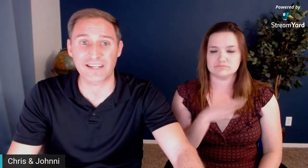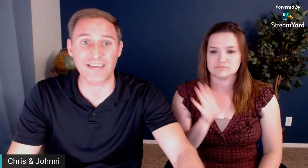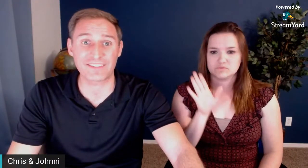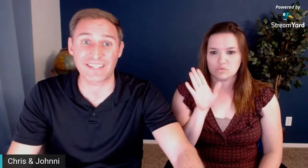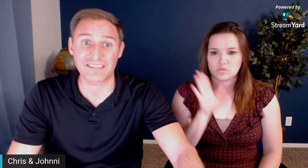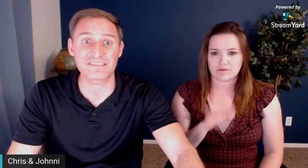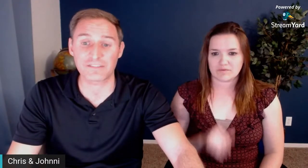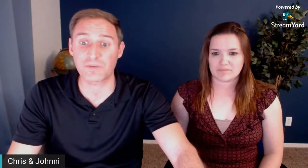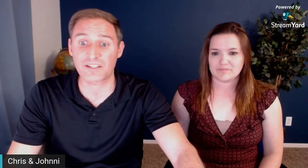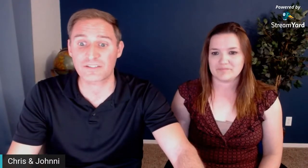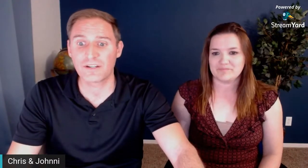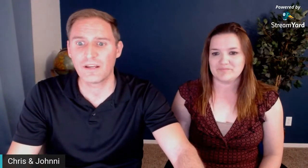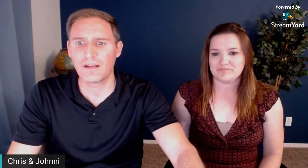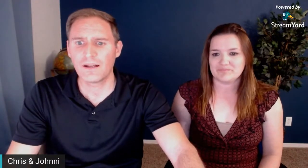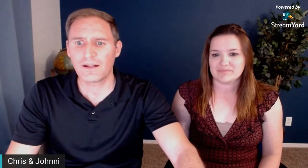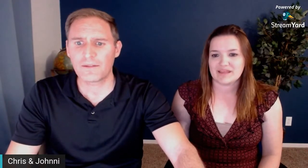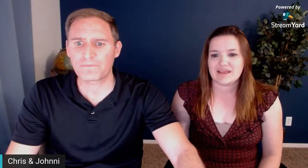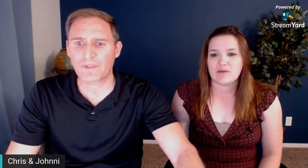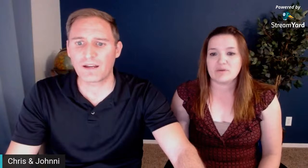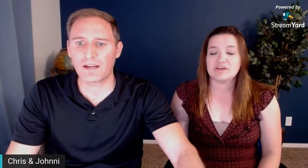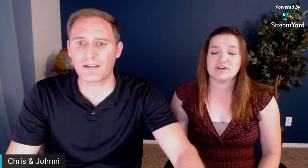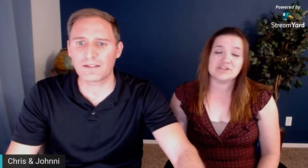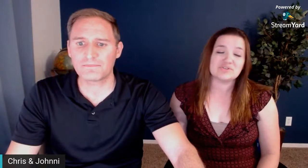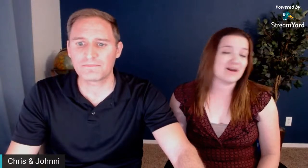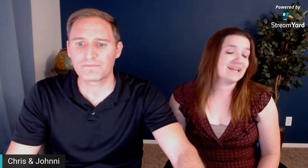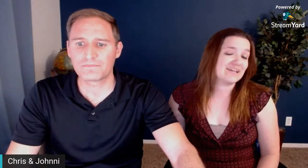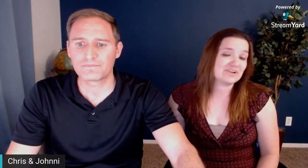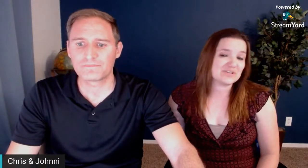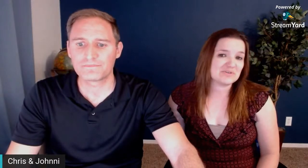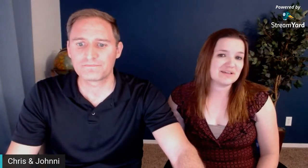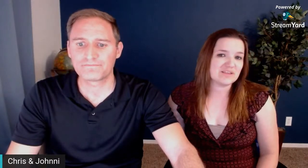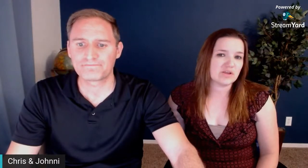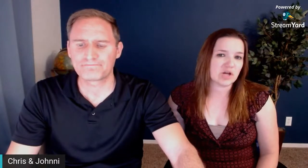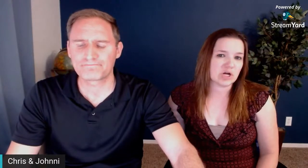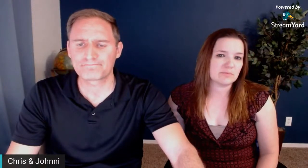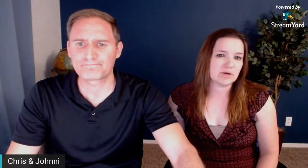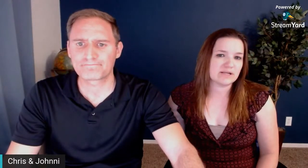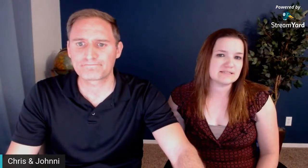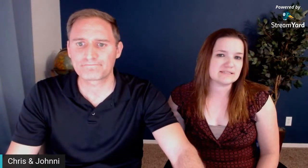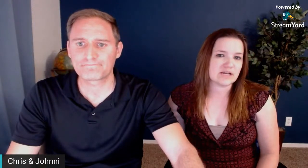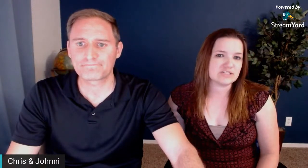have to guess so much we could try to get her to do it the only hard part is is now she's